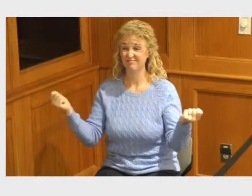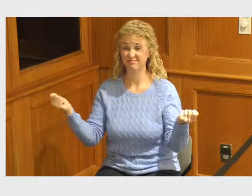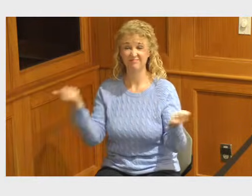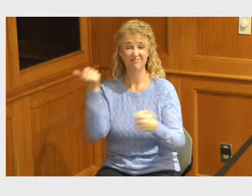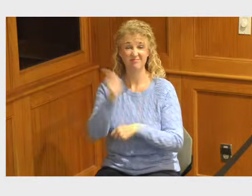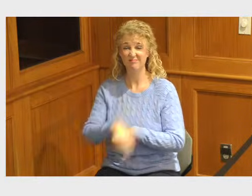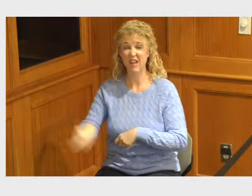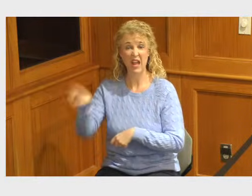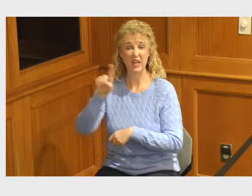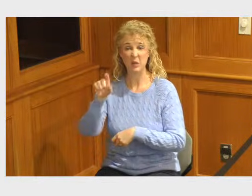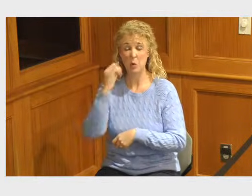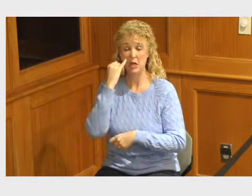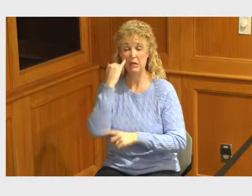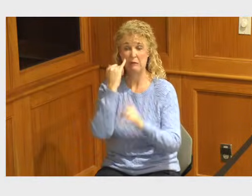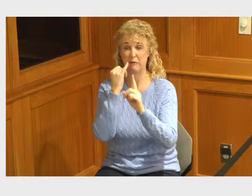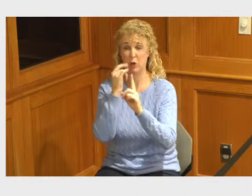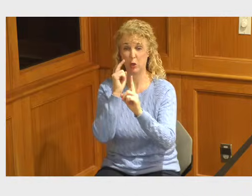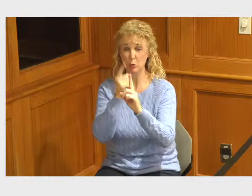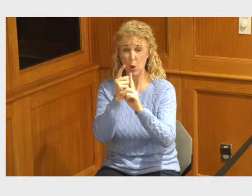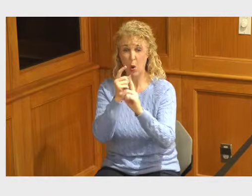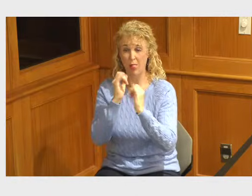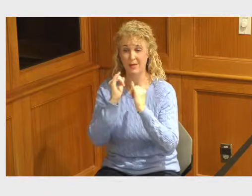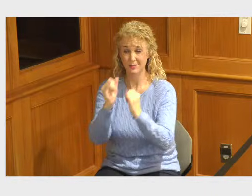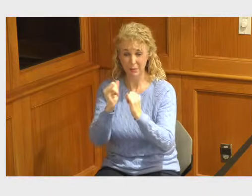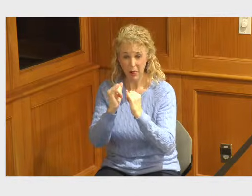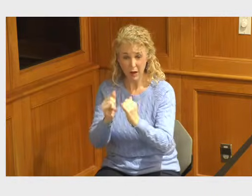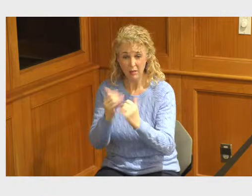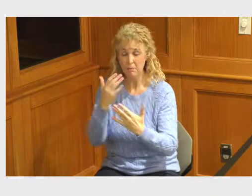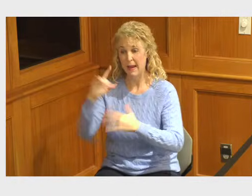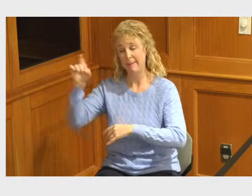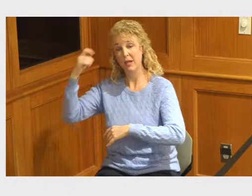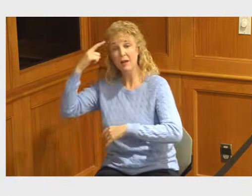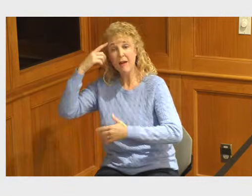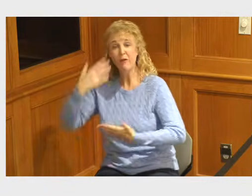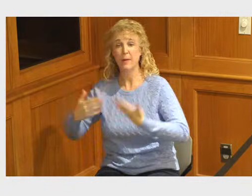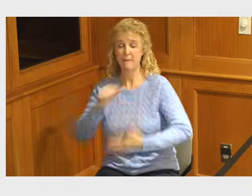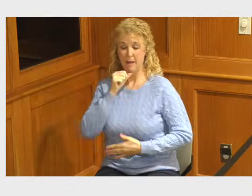accomplish goals in the space. We're working with the governments. we're working with the nonprofit